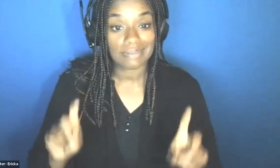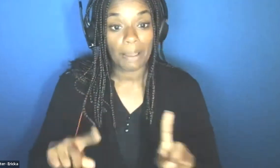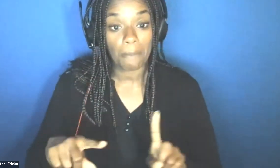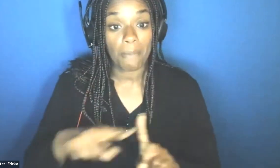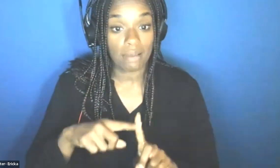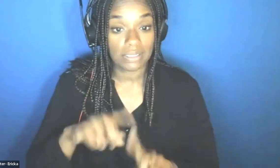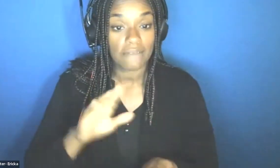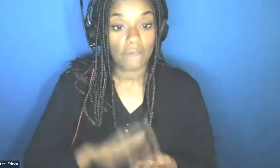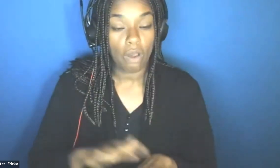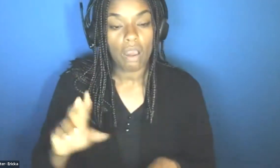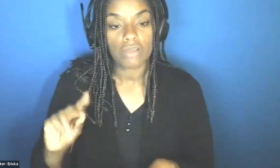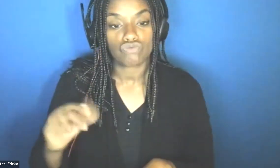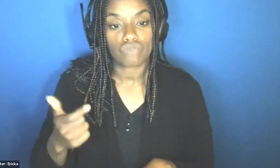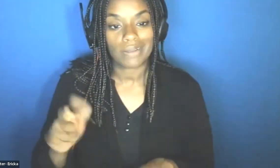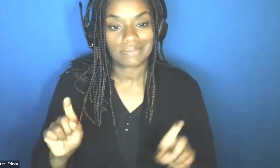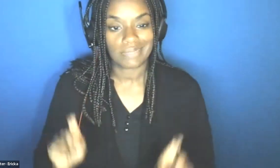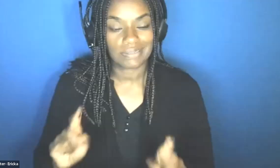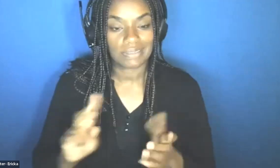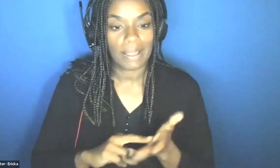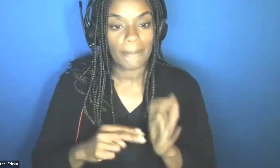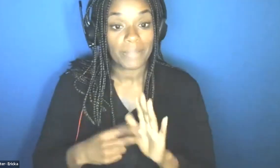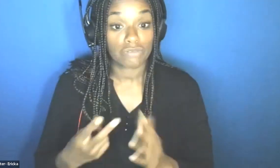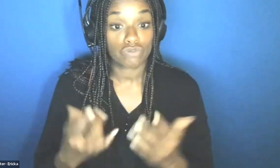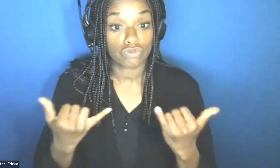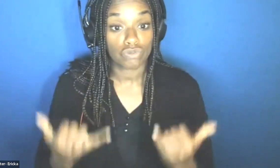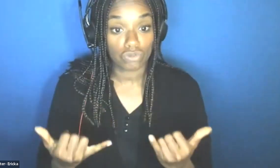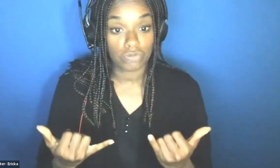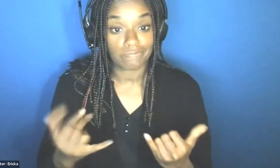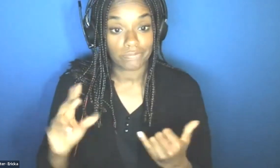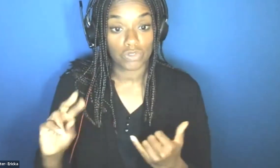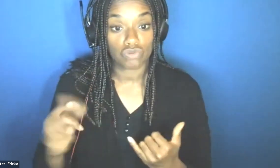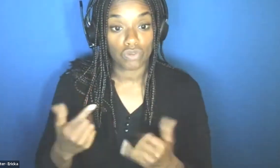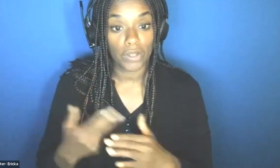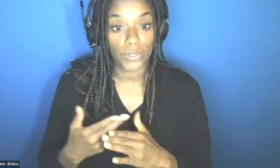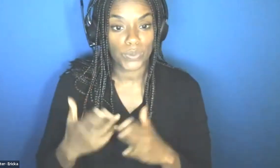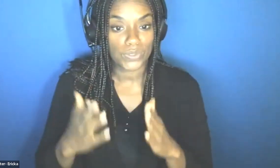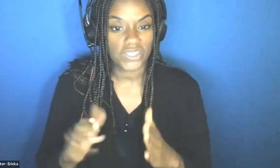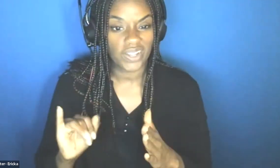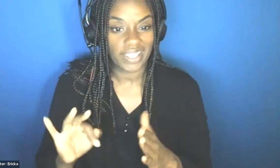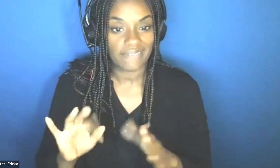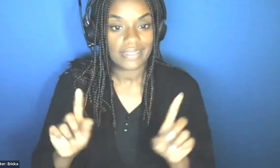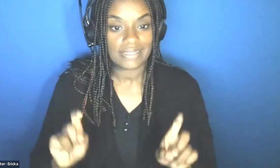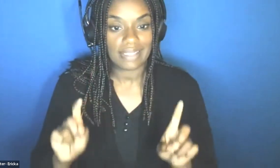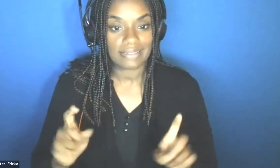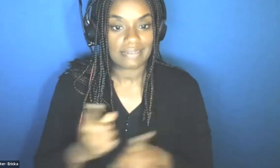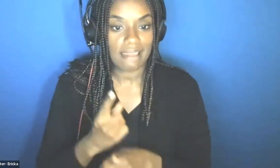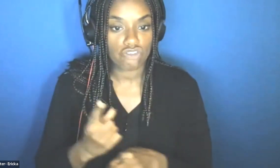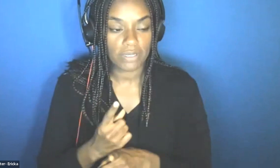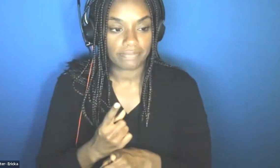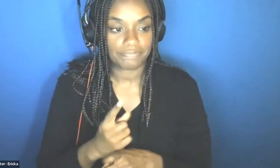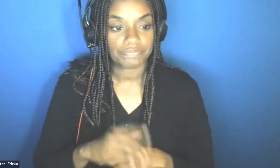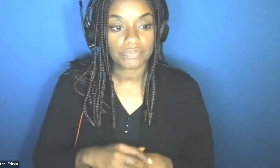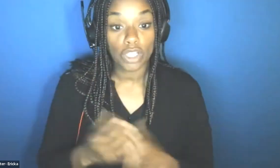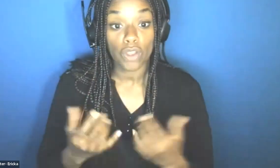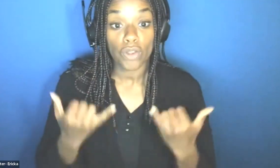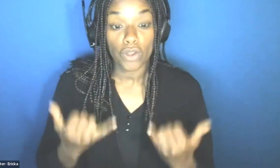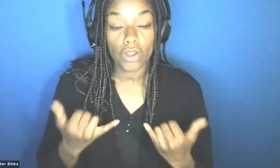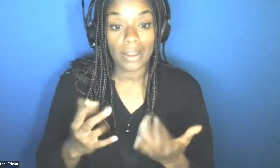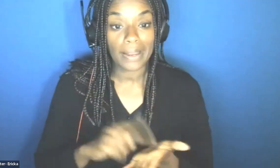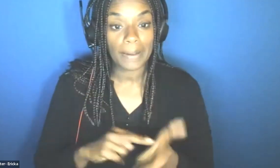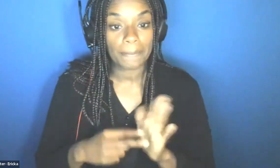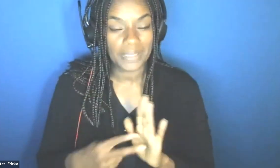The EEOC offers us this guidance.